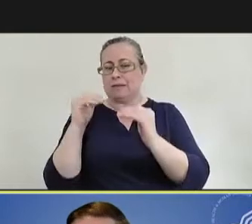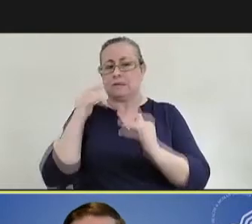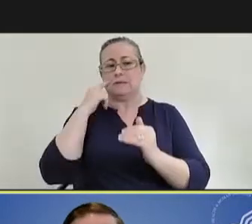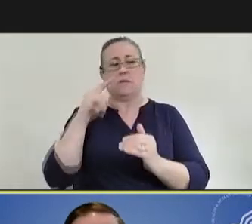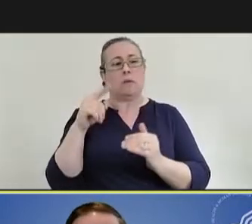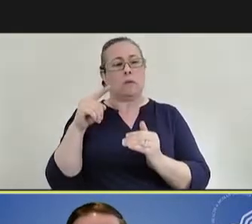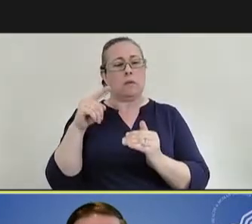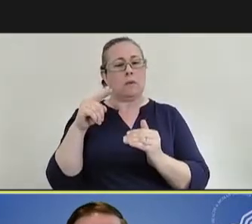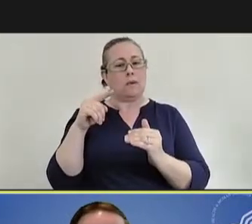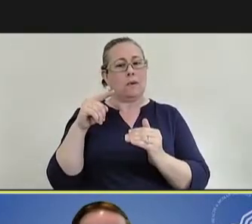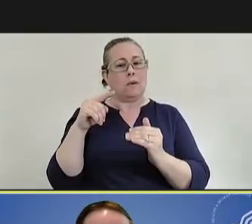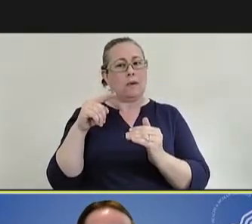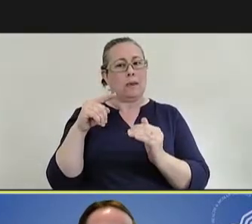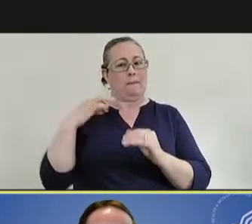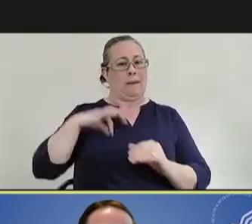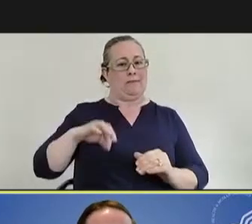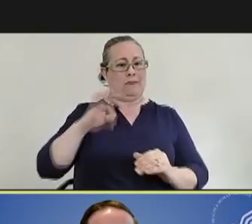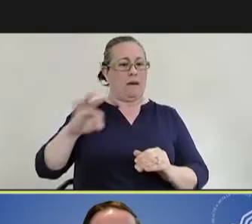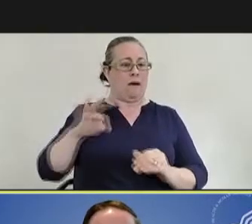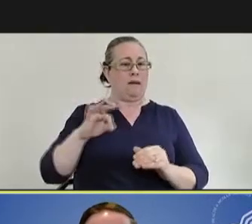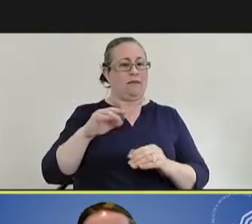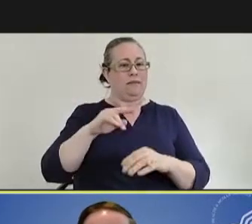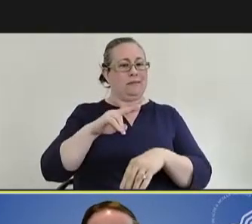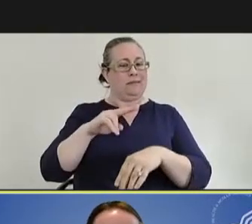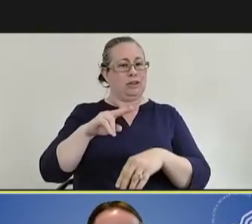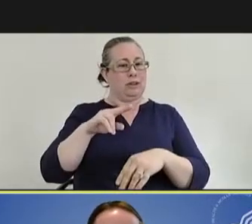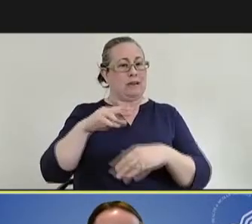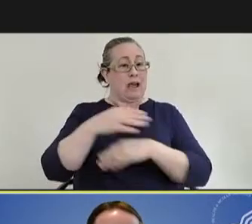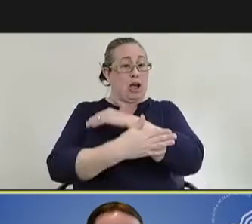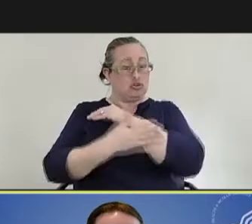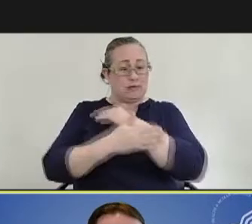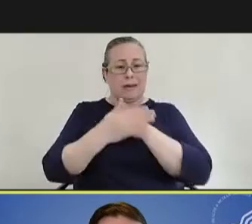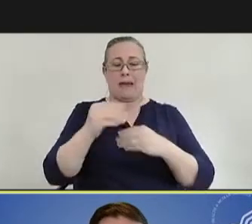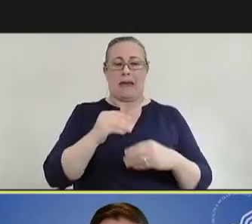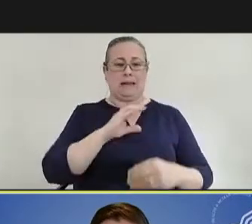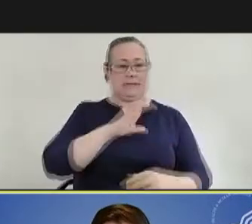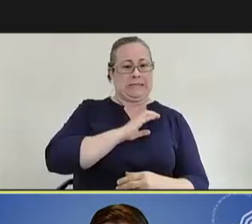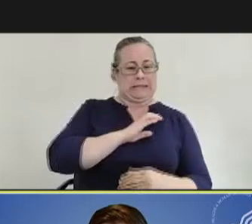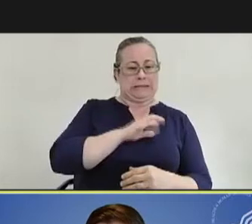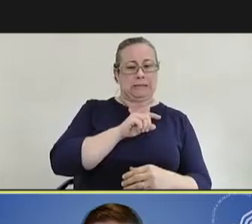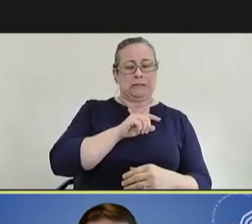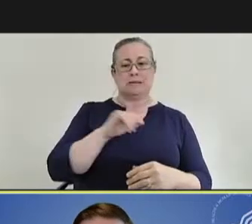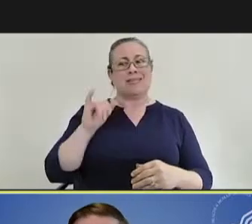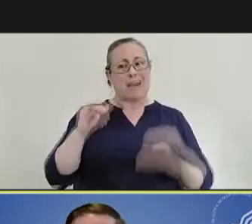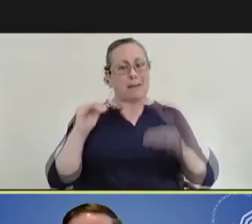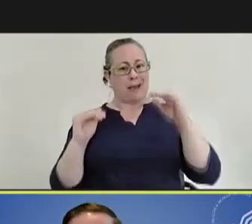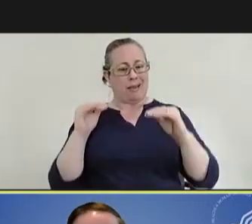nation and our citizens. And it's really that balance, that risk management and harnessing